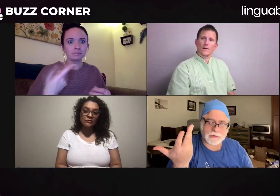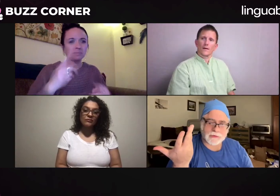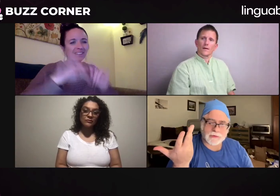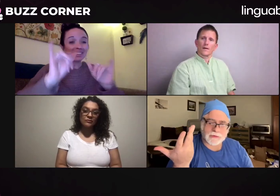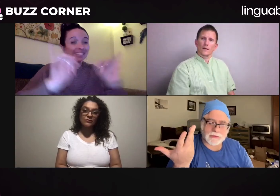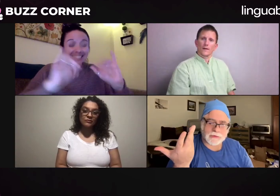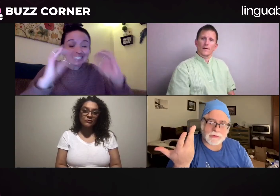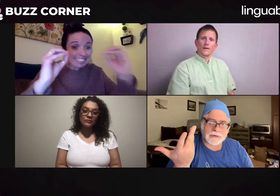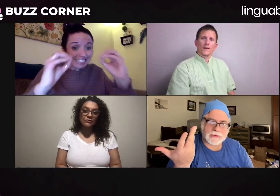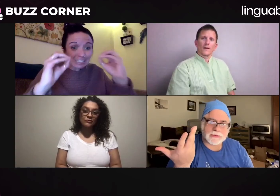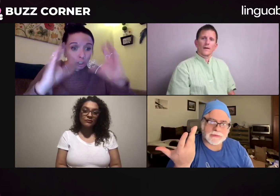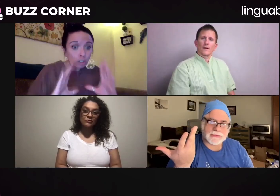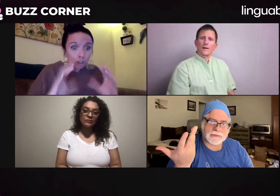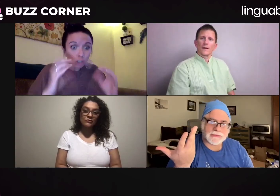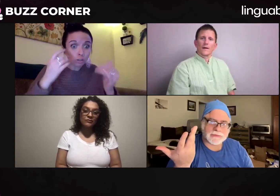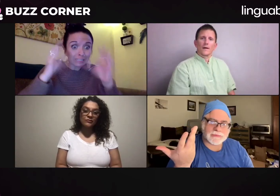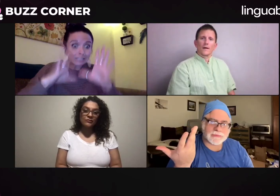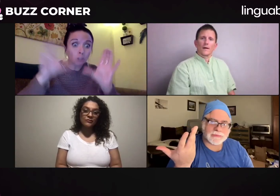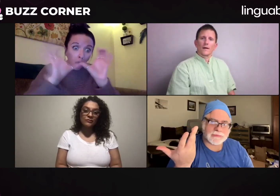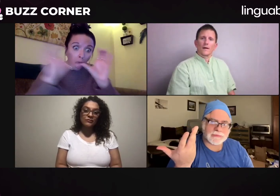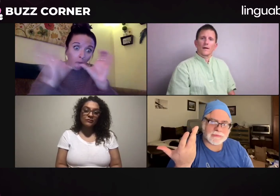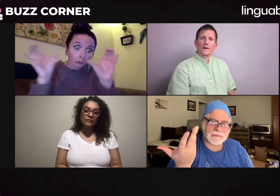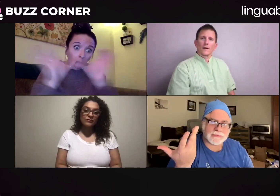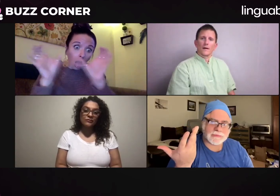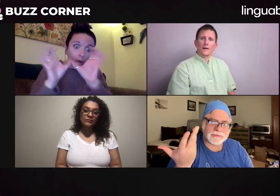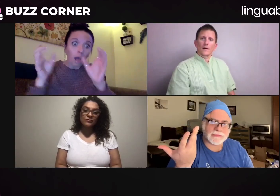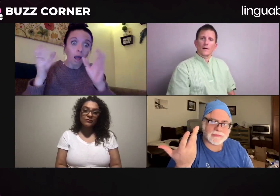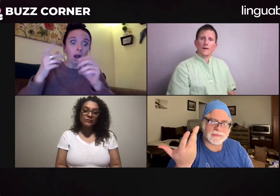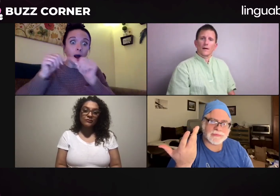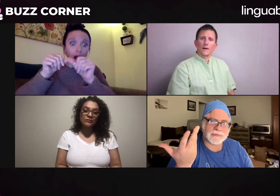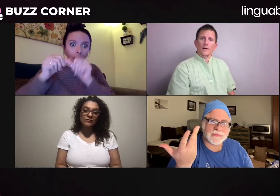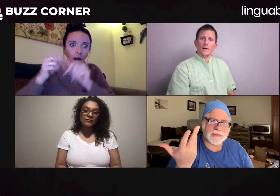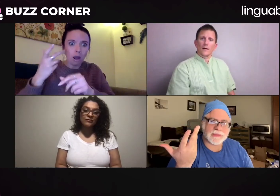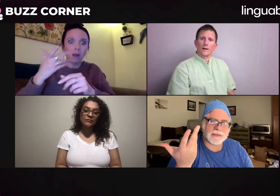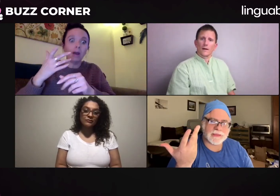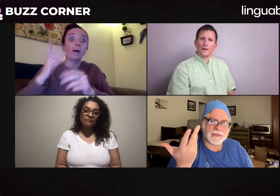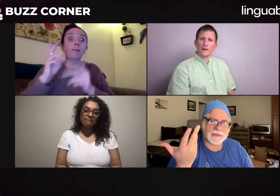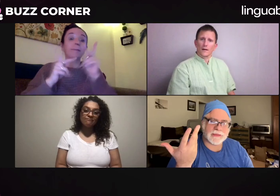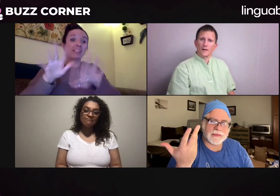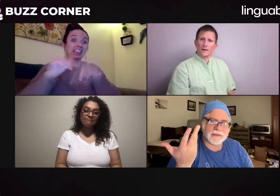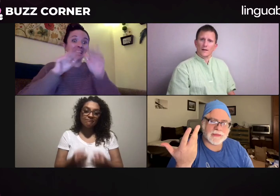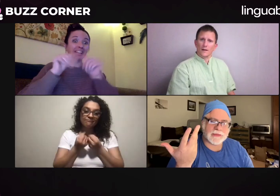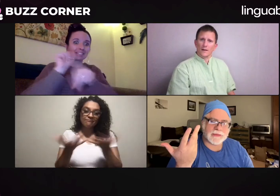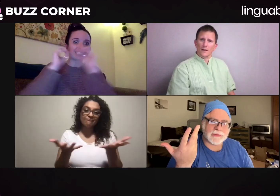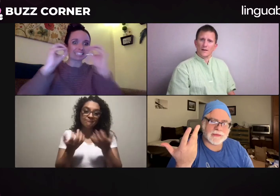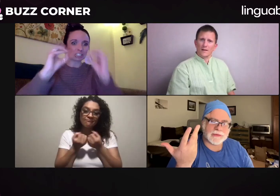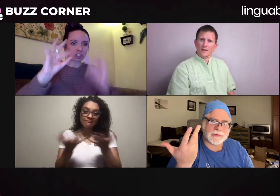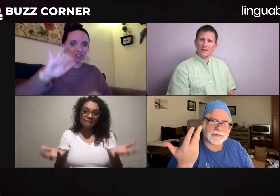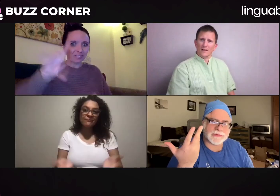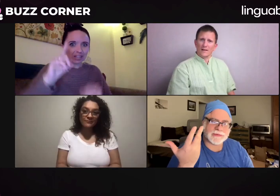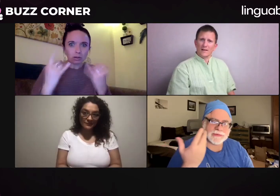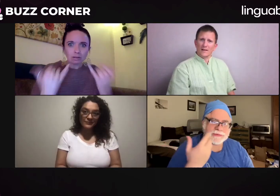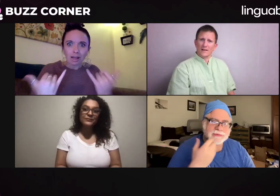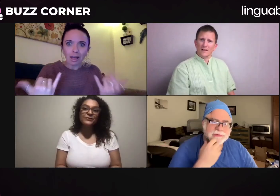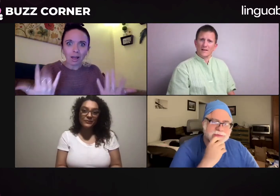maybe a cyclical process for certification, like some constant reassessment. Right. And we just don't want to see interpreters